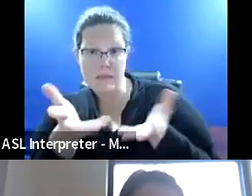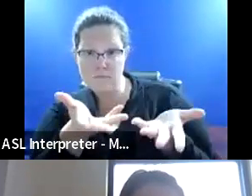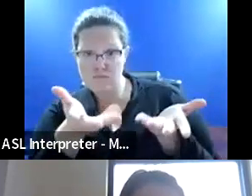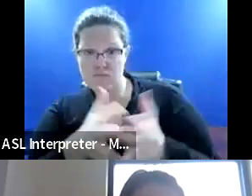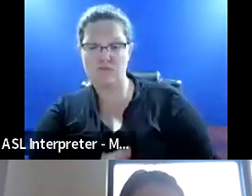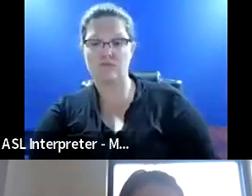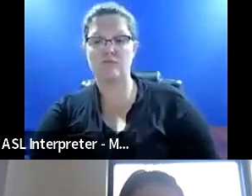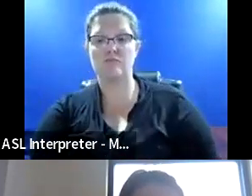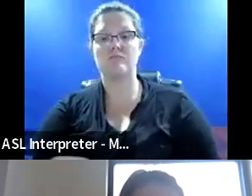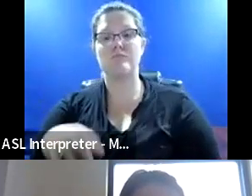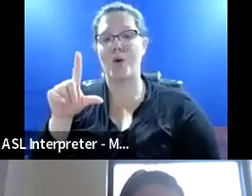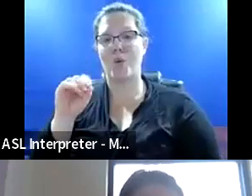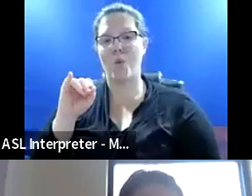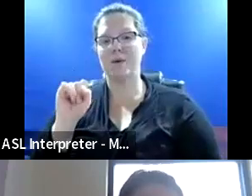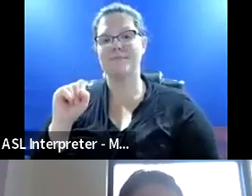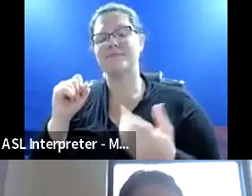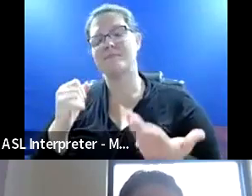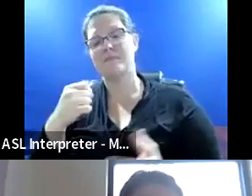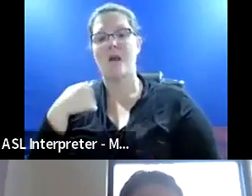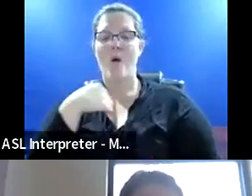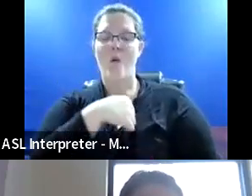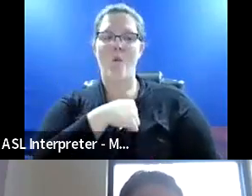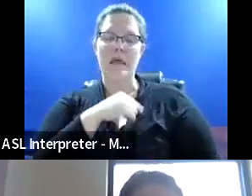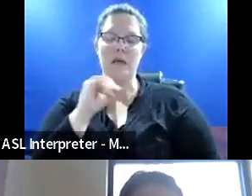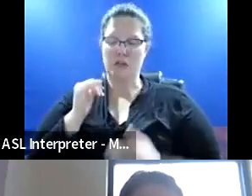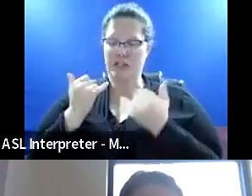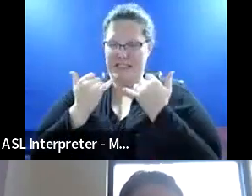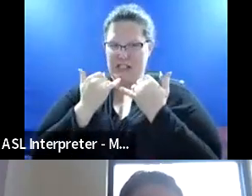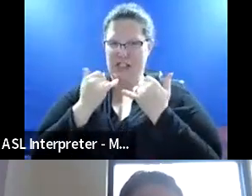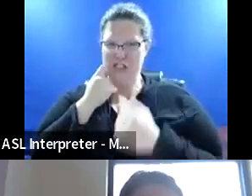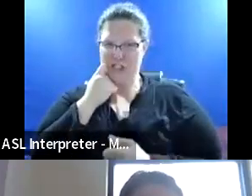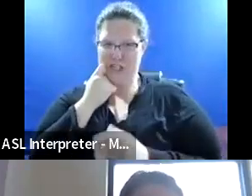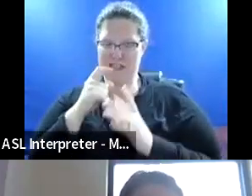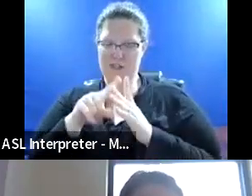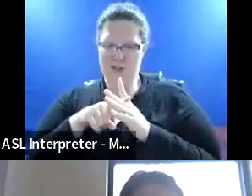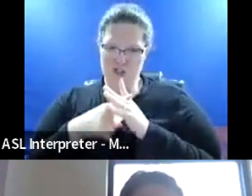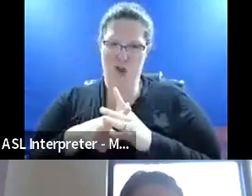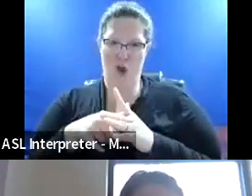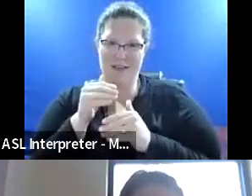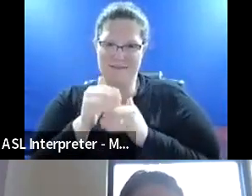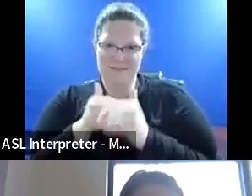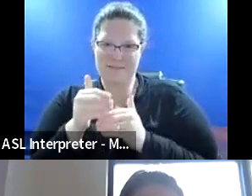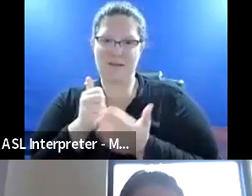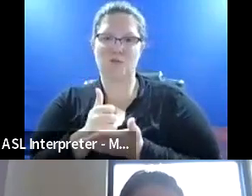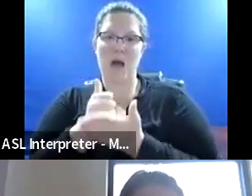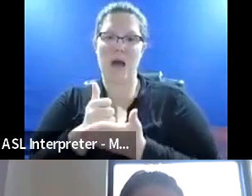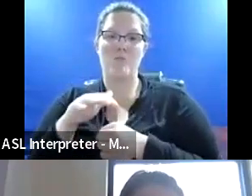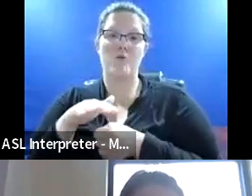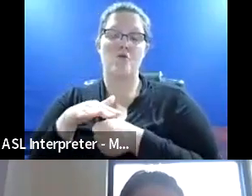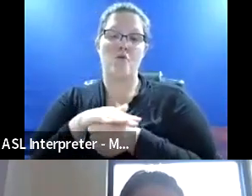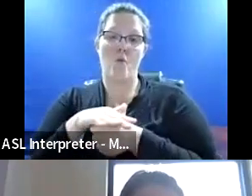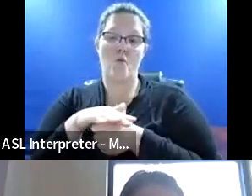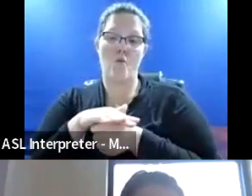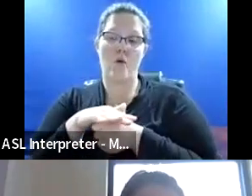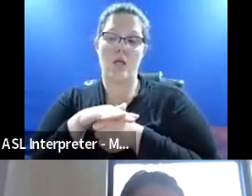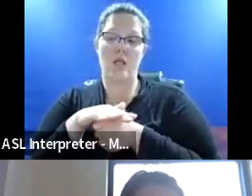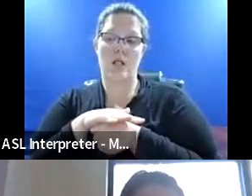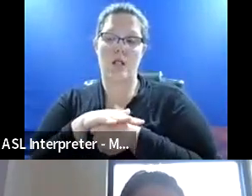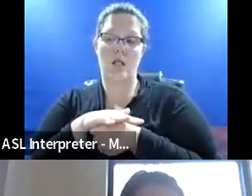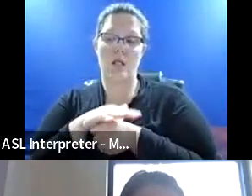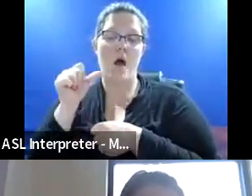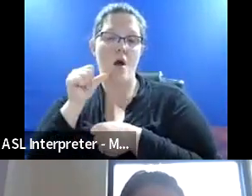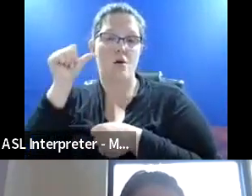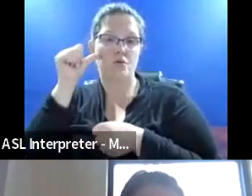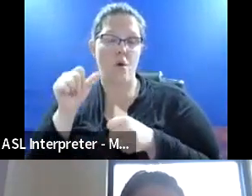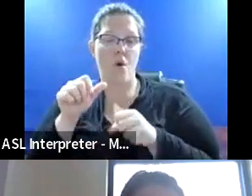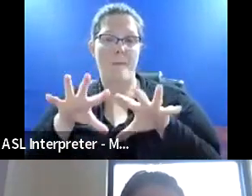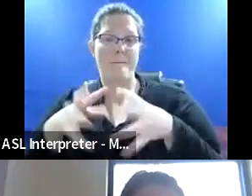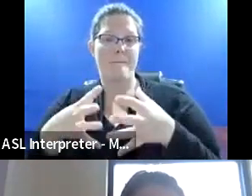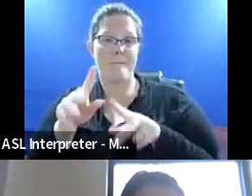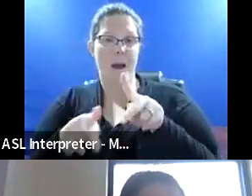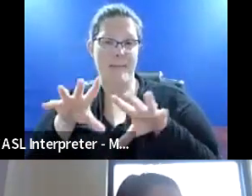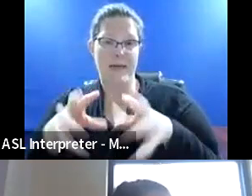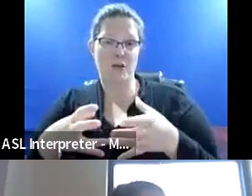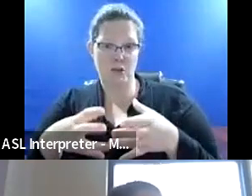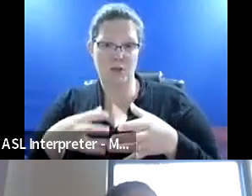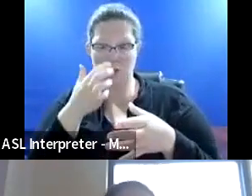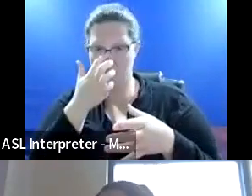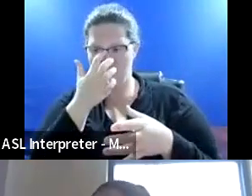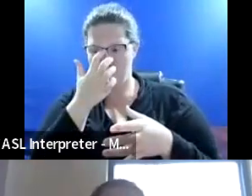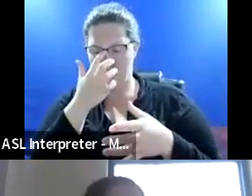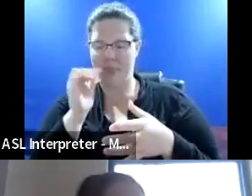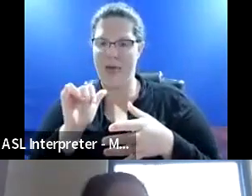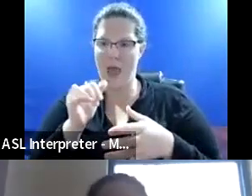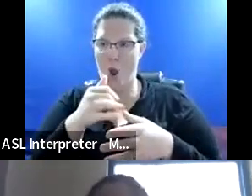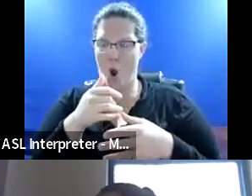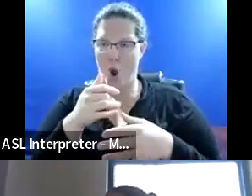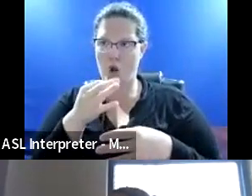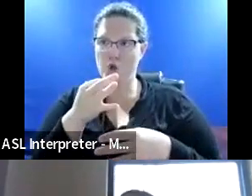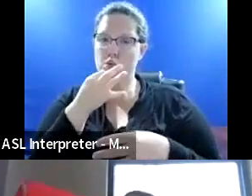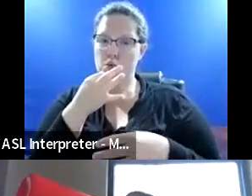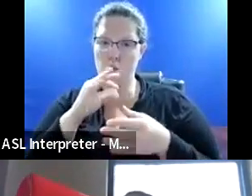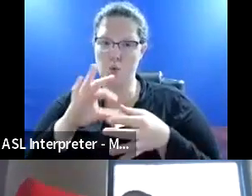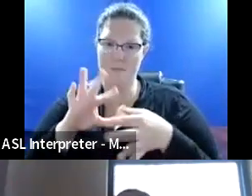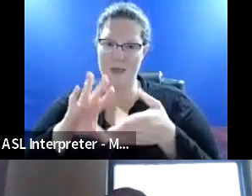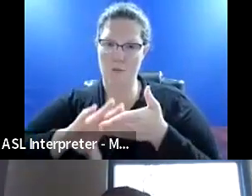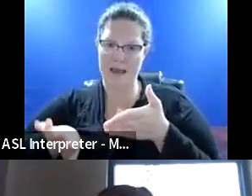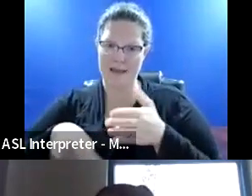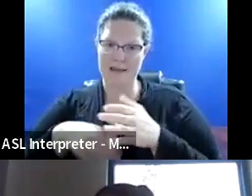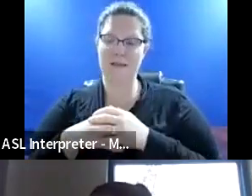LOUIS, WHILE YOU ARE THERE, DO YOU WANT TO SHARE WHAT YOU ALL ARE DOING?